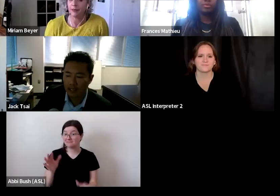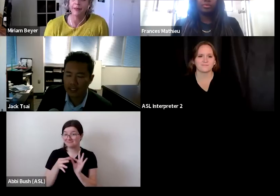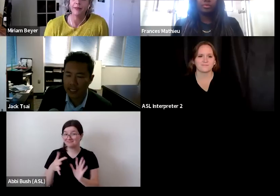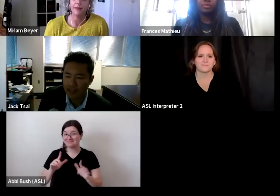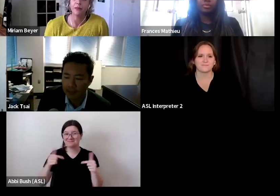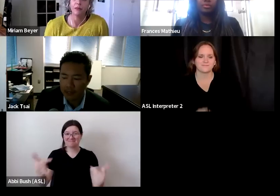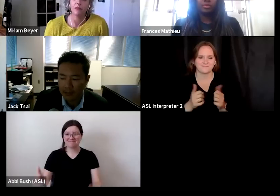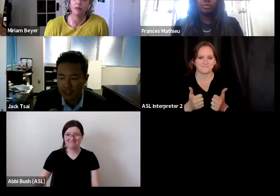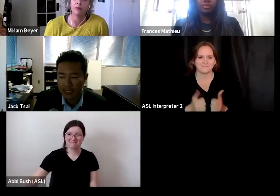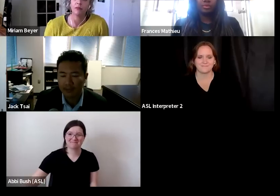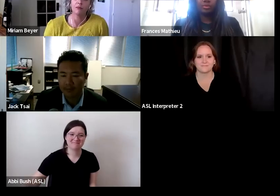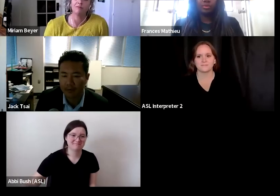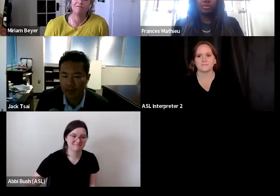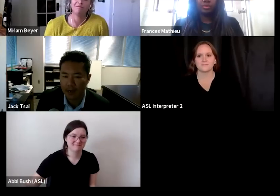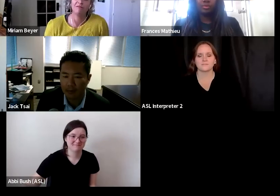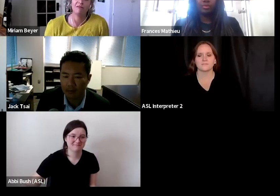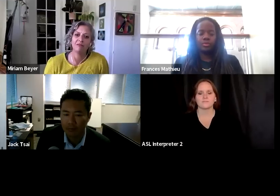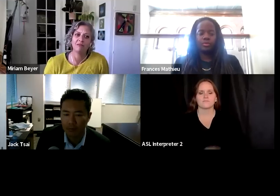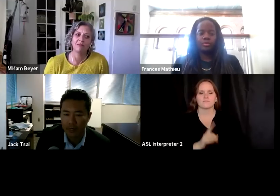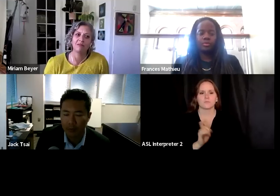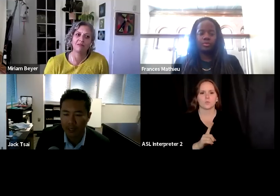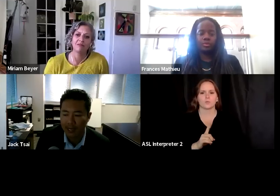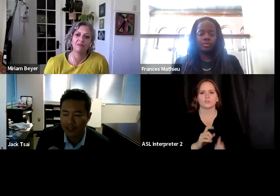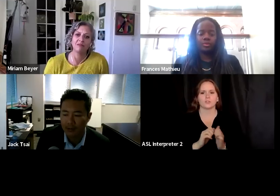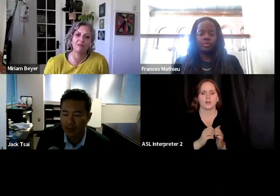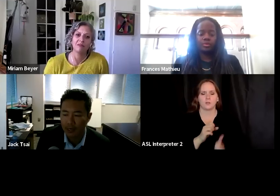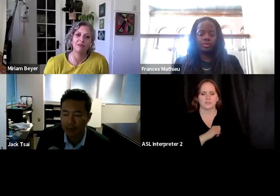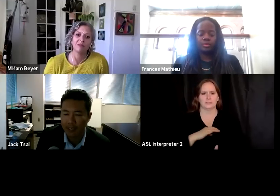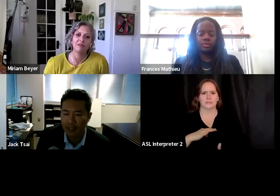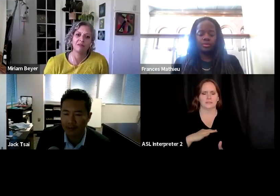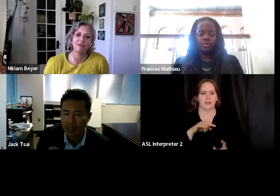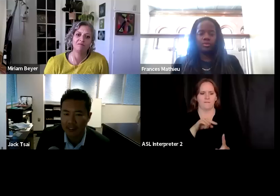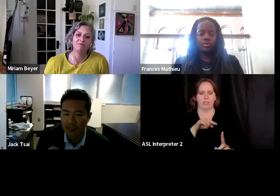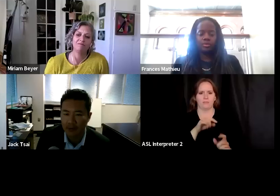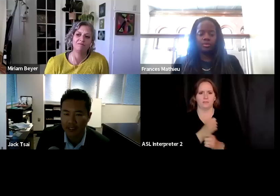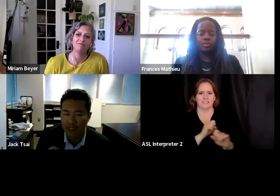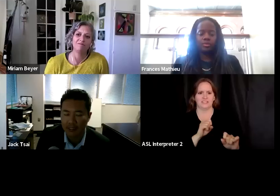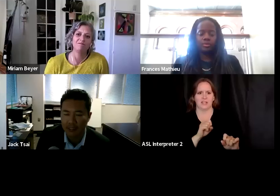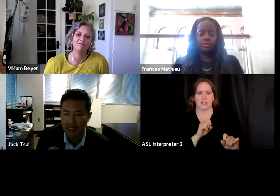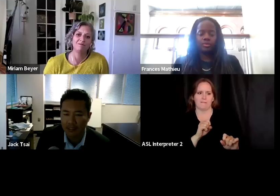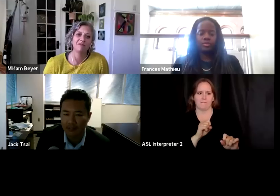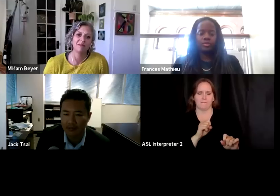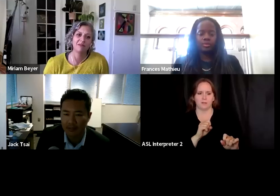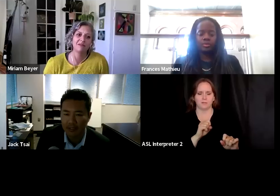How can staff keep themselves safe when helping clients without being offensive or insensitive?